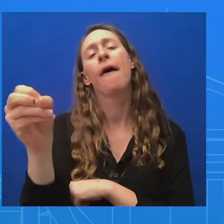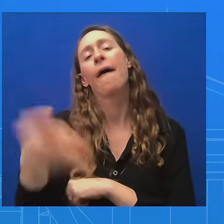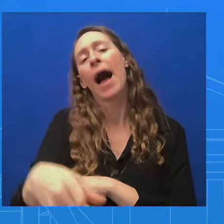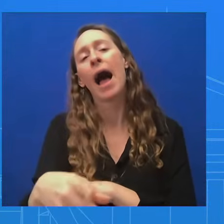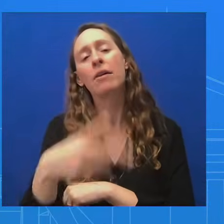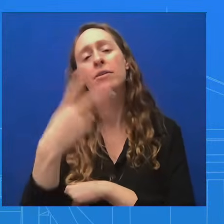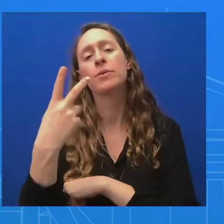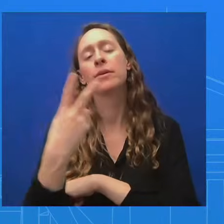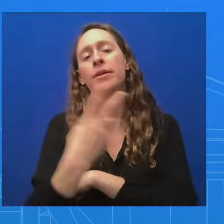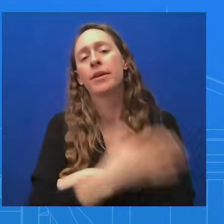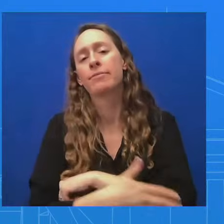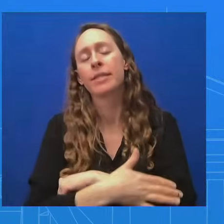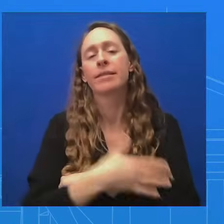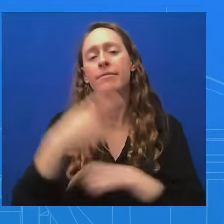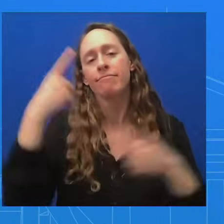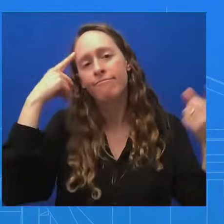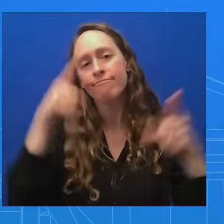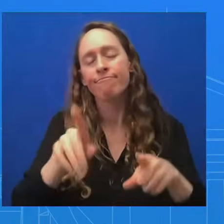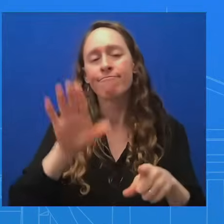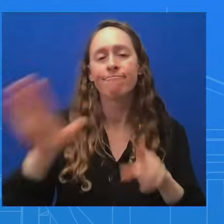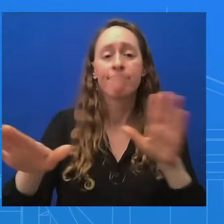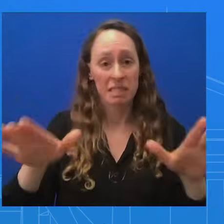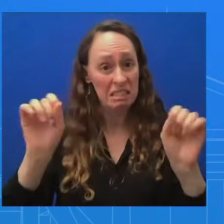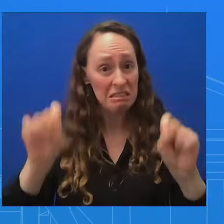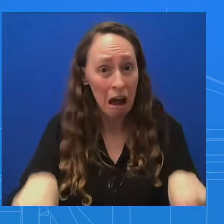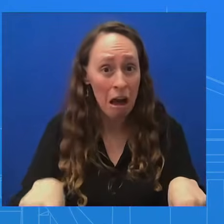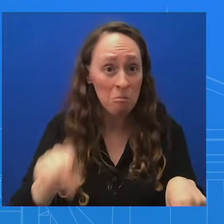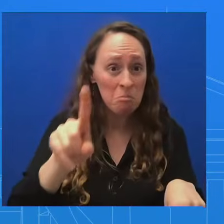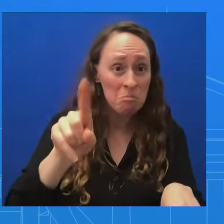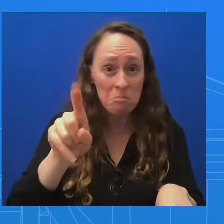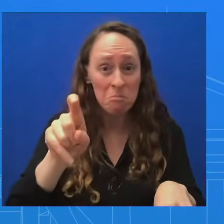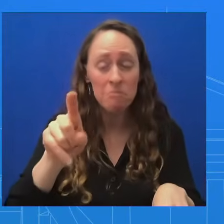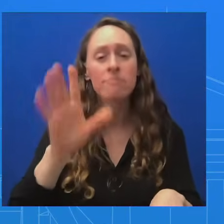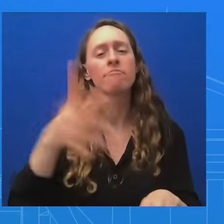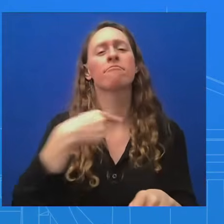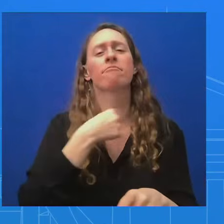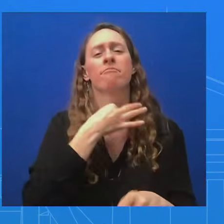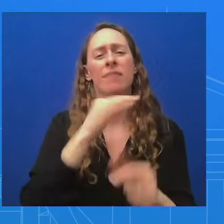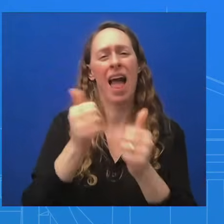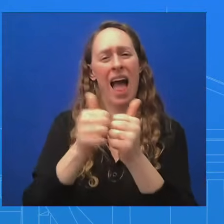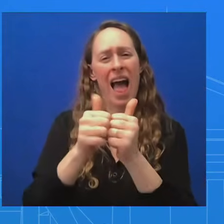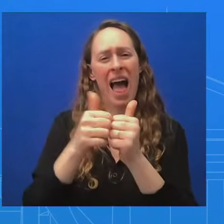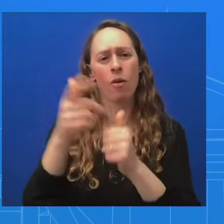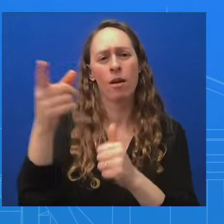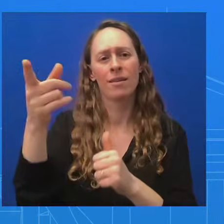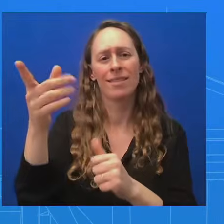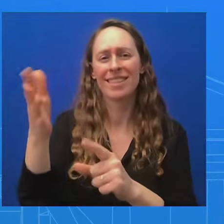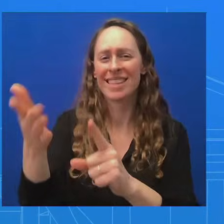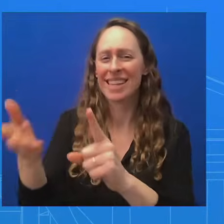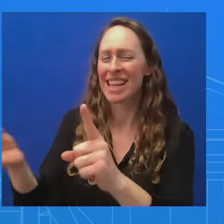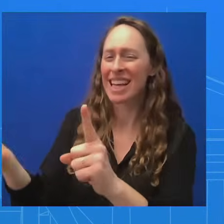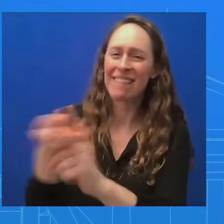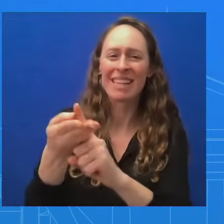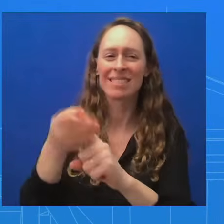to accept the two-state solution? Mr. Kirby: The Prime Minister should speak to his own headspace when it comes to that. And of course, he's talked poli- --